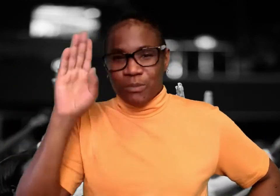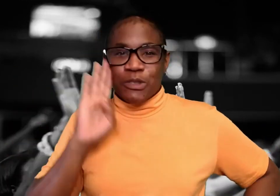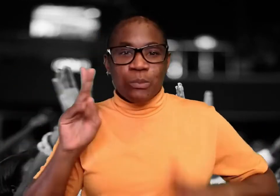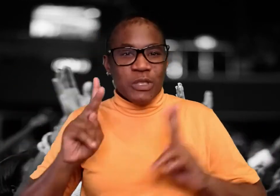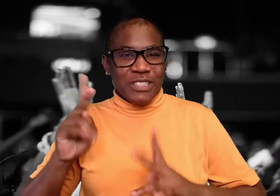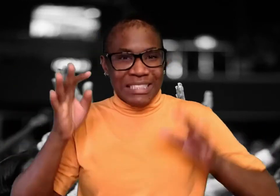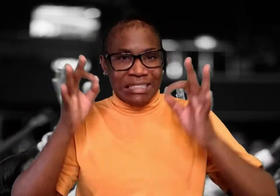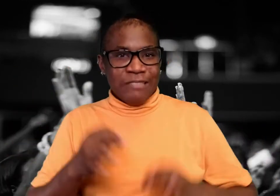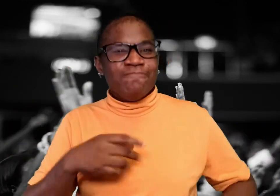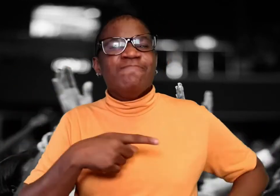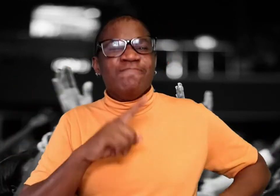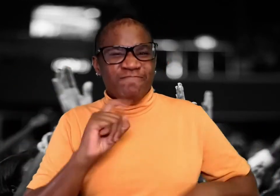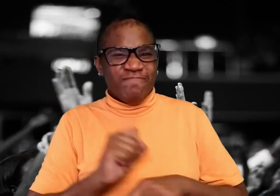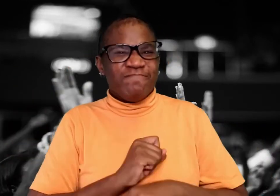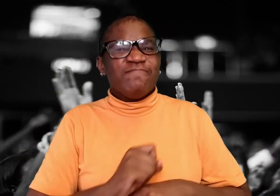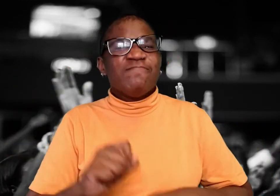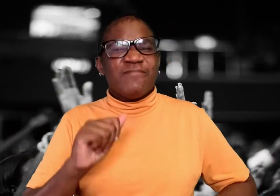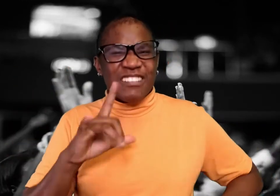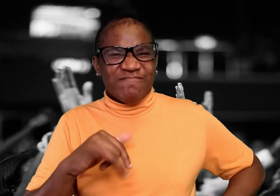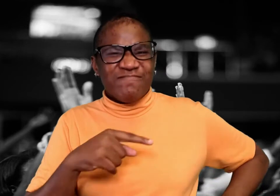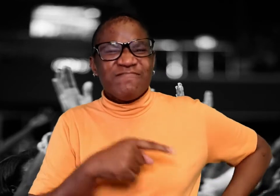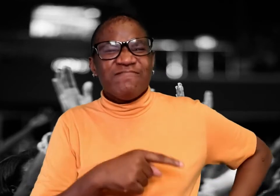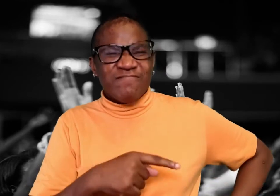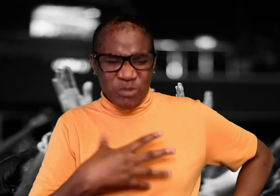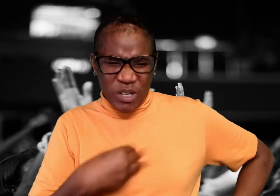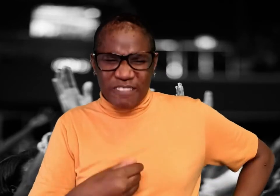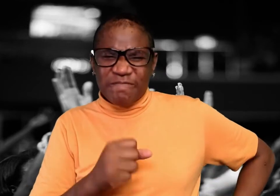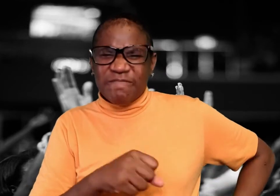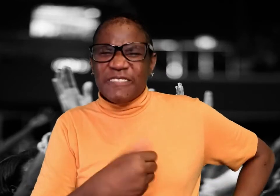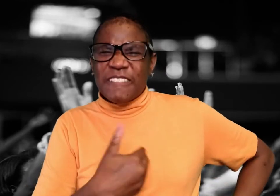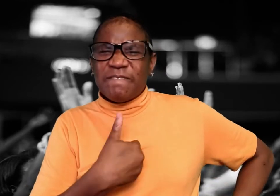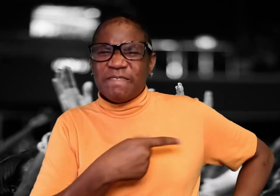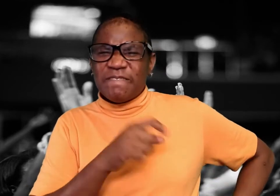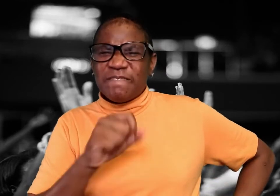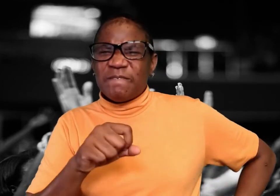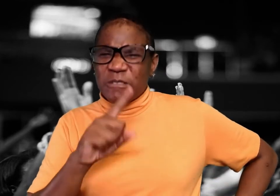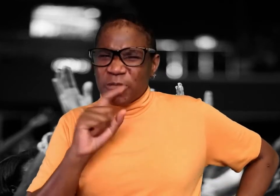It’s not up to a white person to give themselves that recognition.